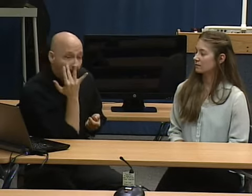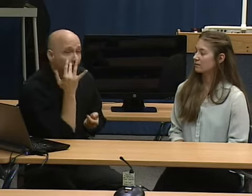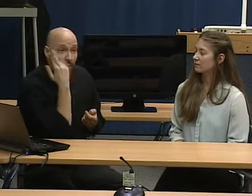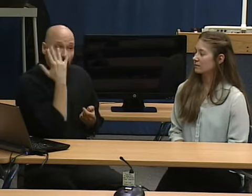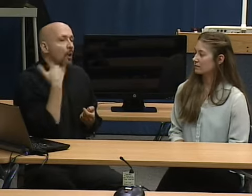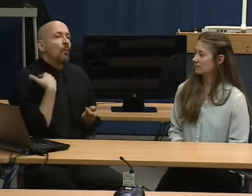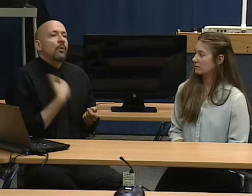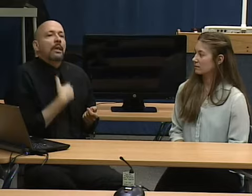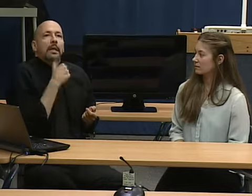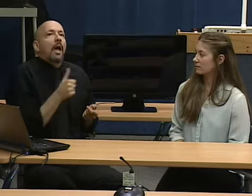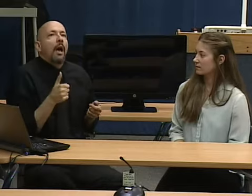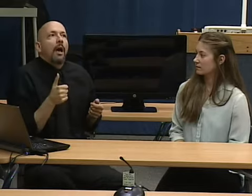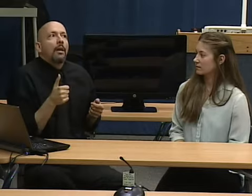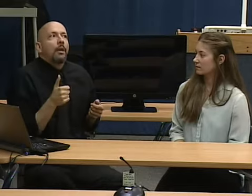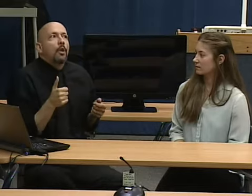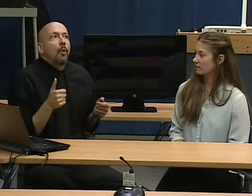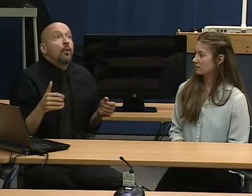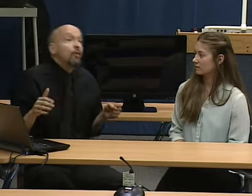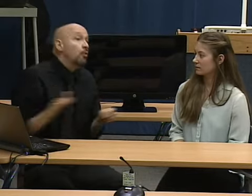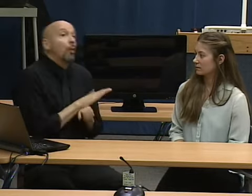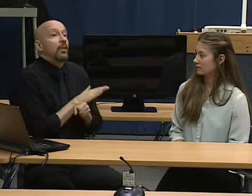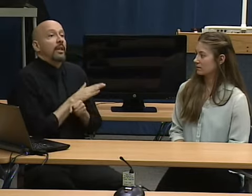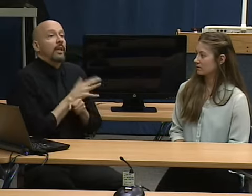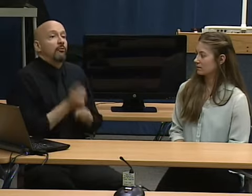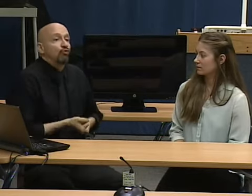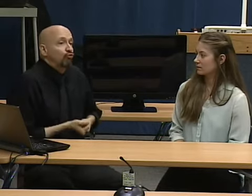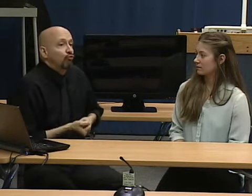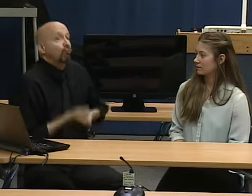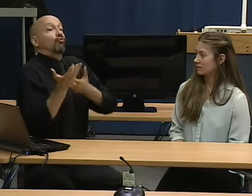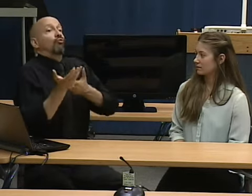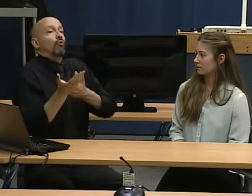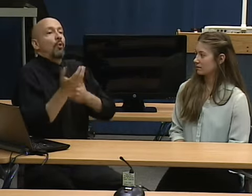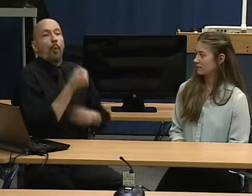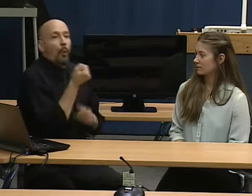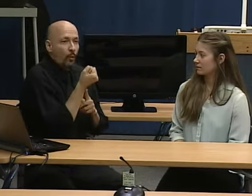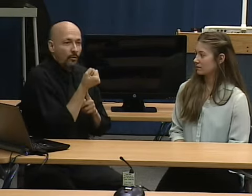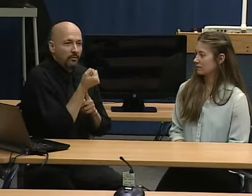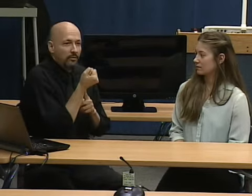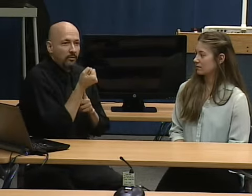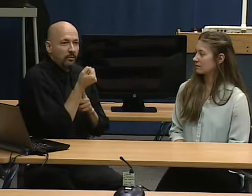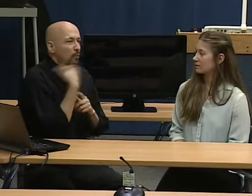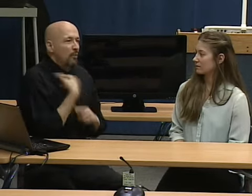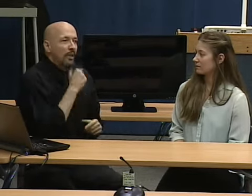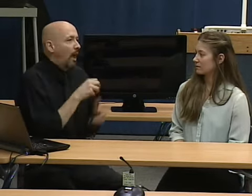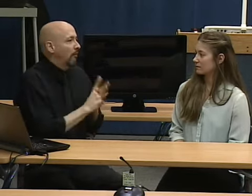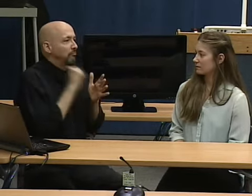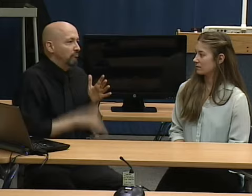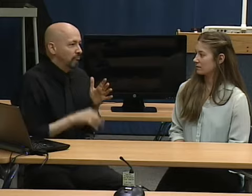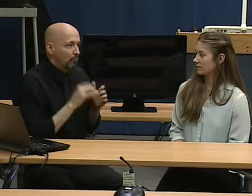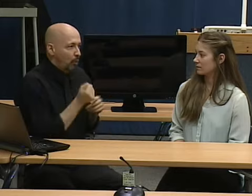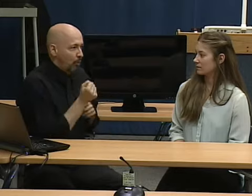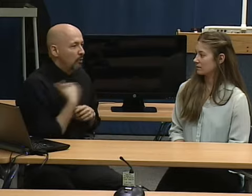The reason why? Because we don't fully throw out the hold. We don't take away the hold.